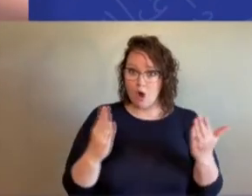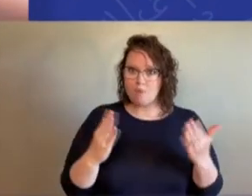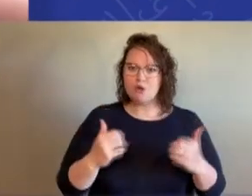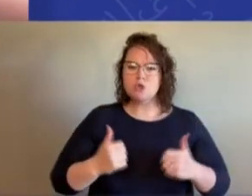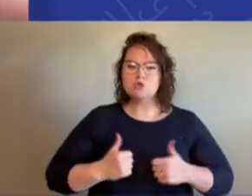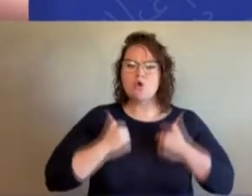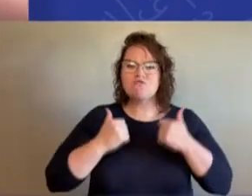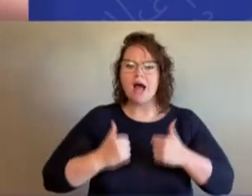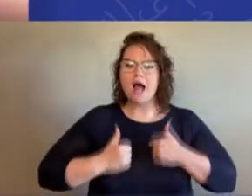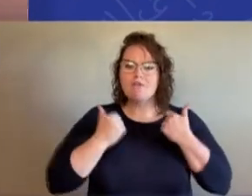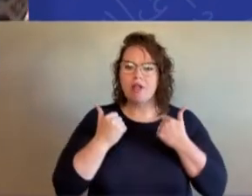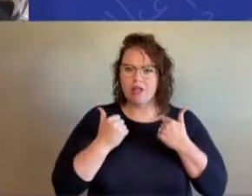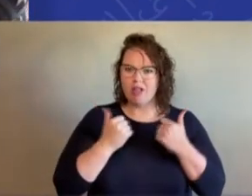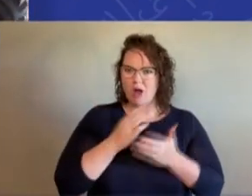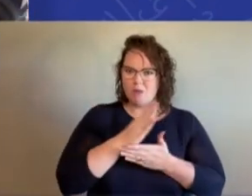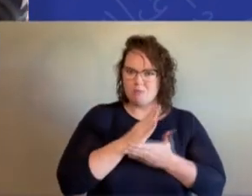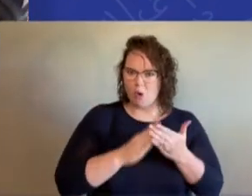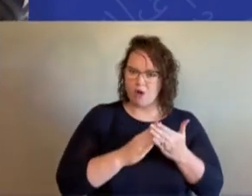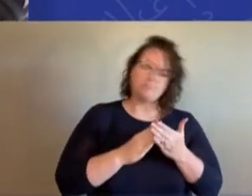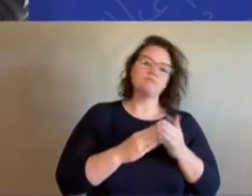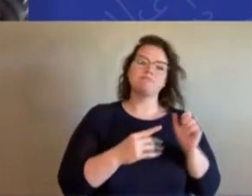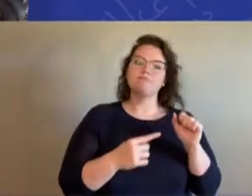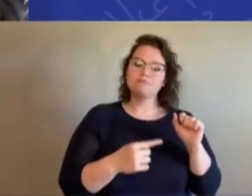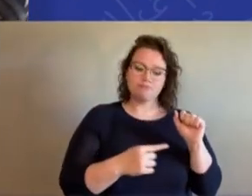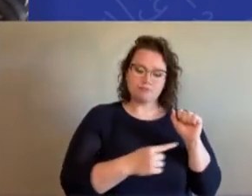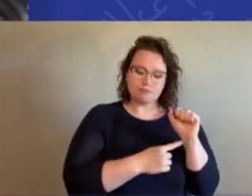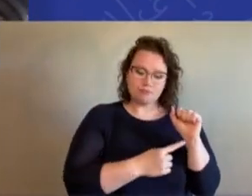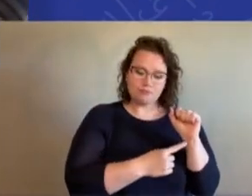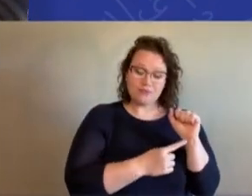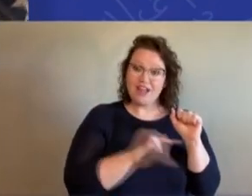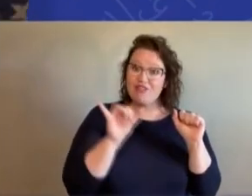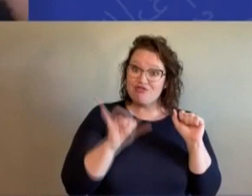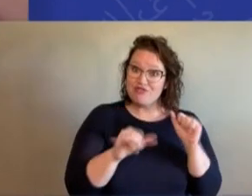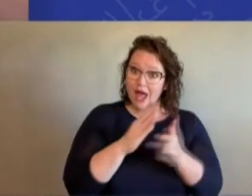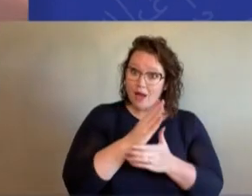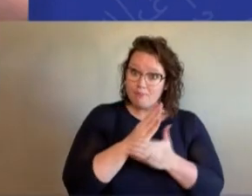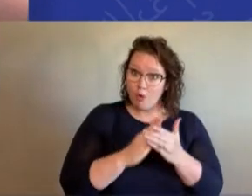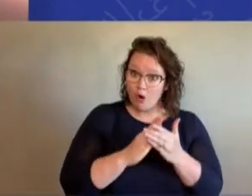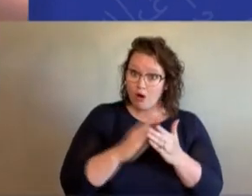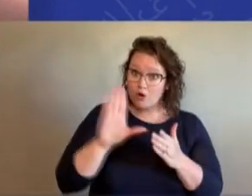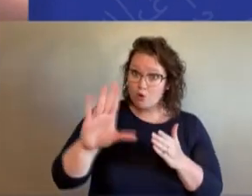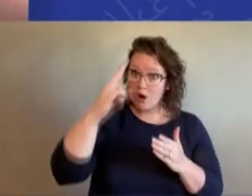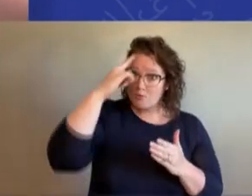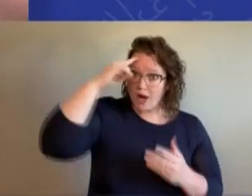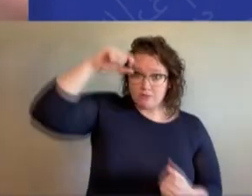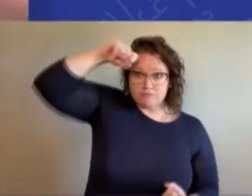teaching about the brain because I love it. We are going to start by talking